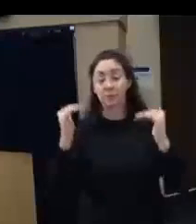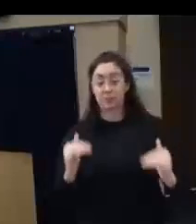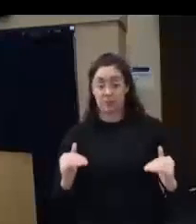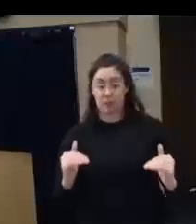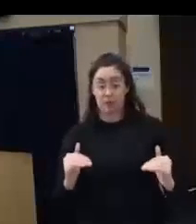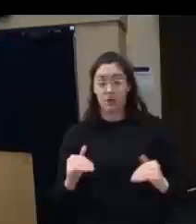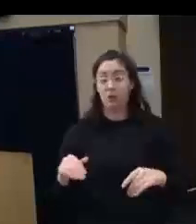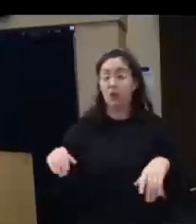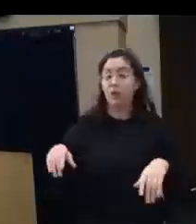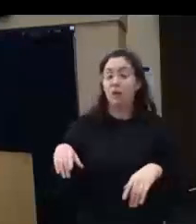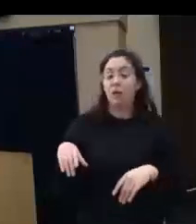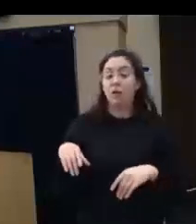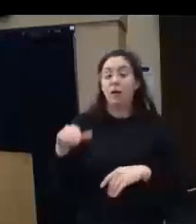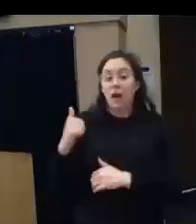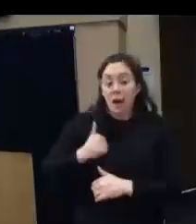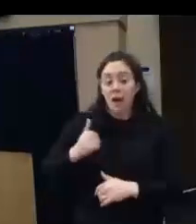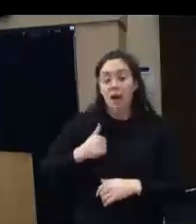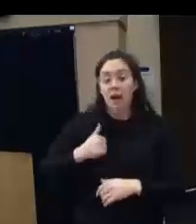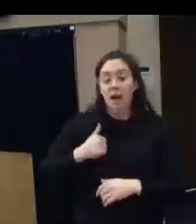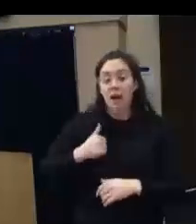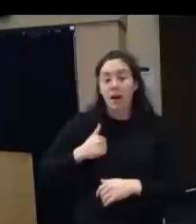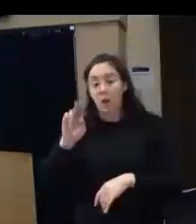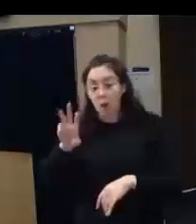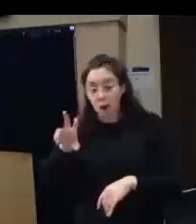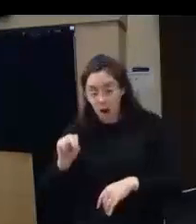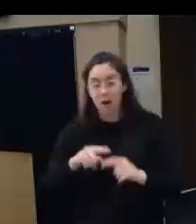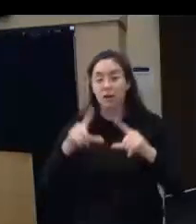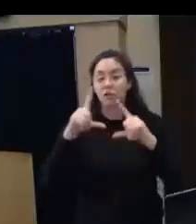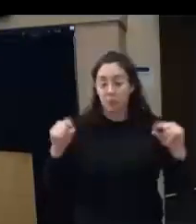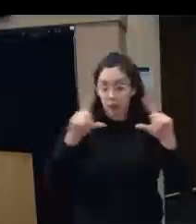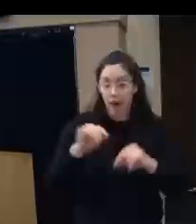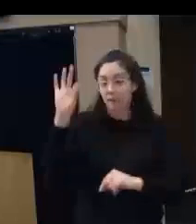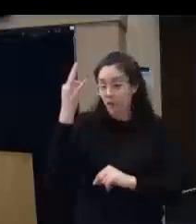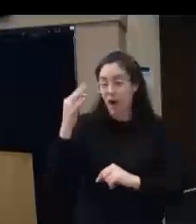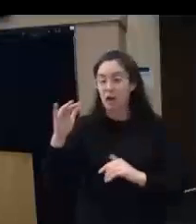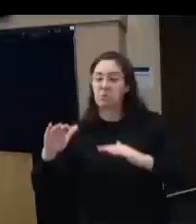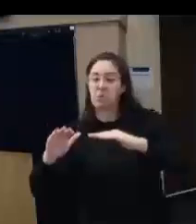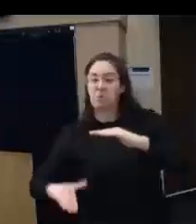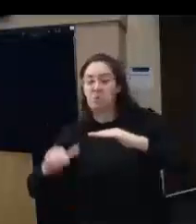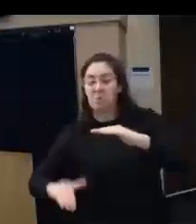tended to have um greater symptoms here but you can see none of these scores here were above eight